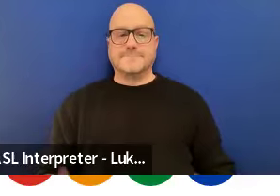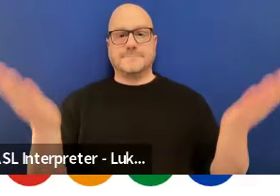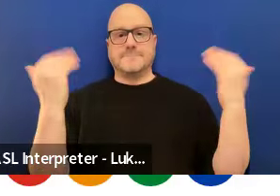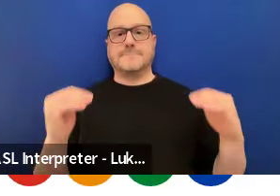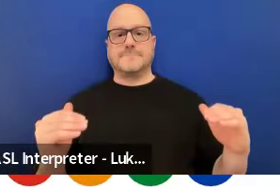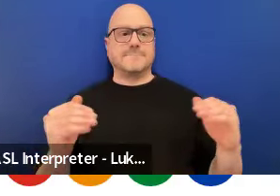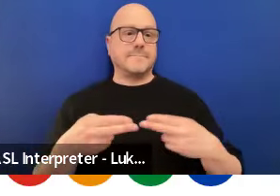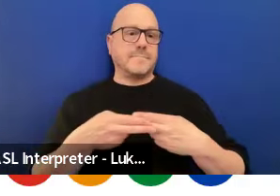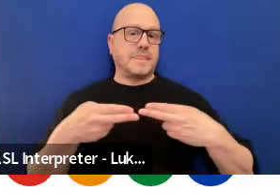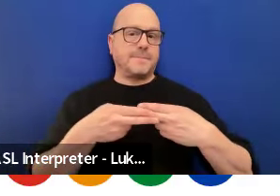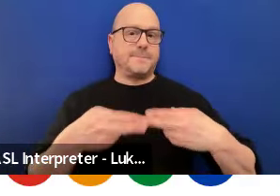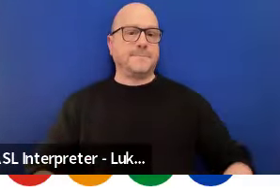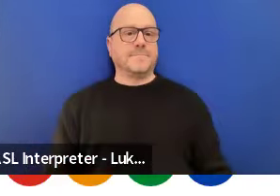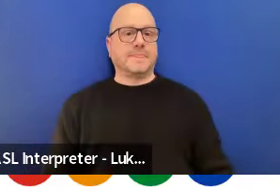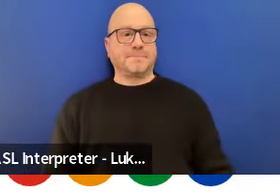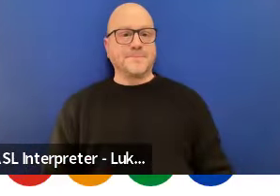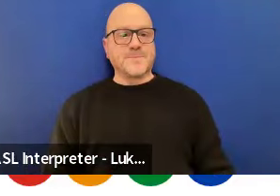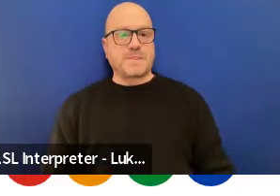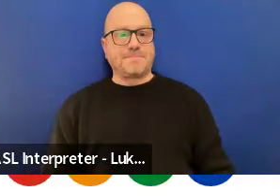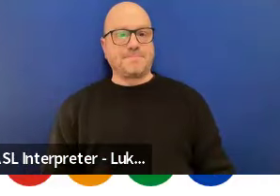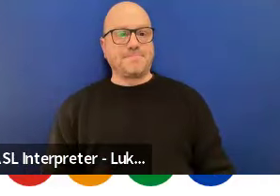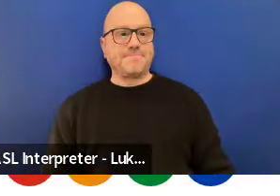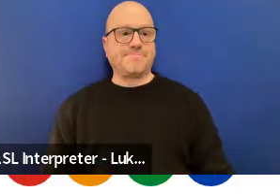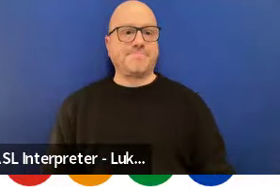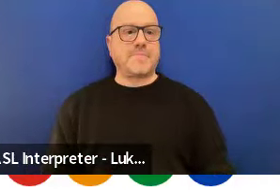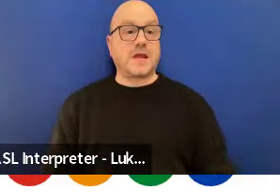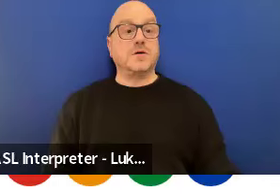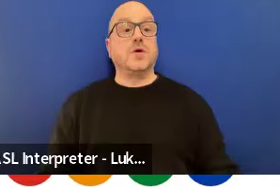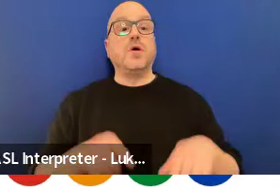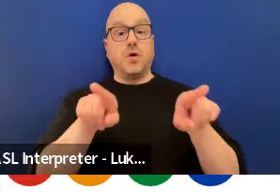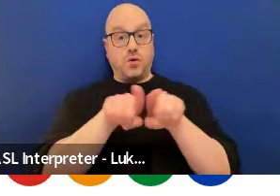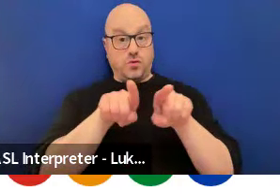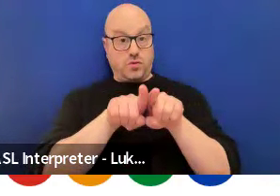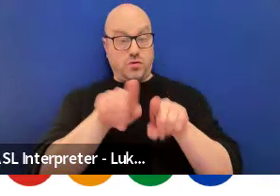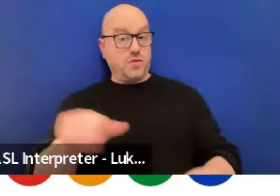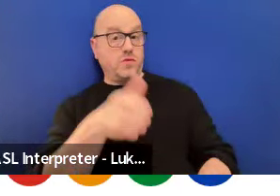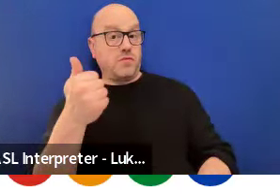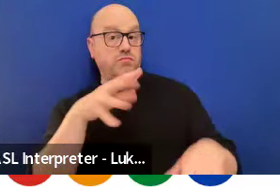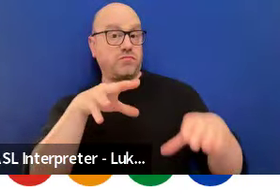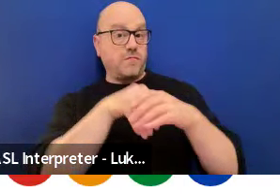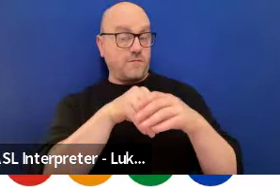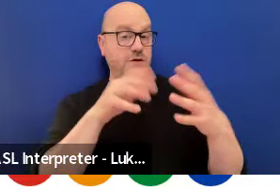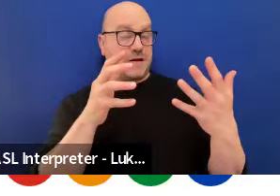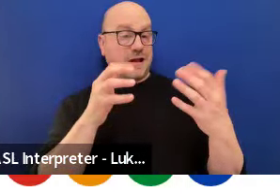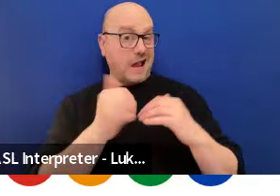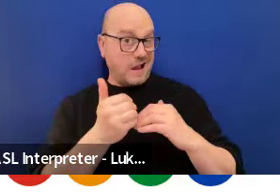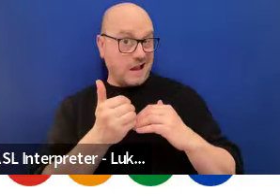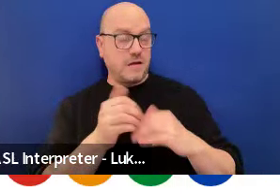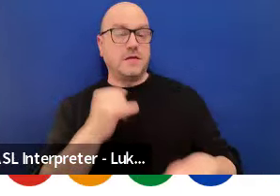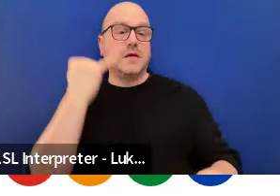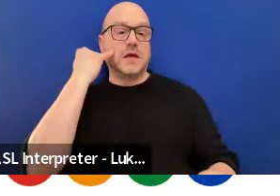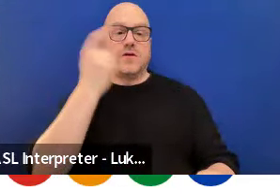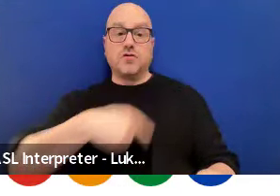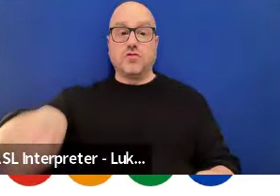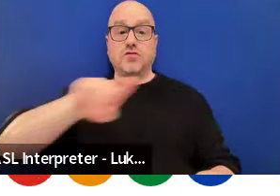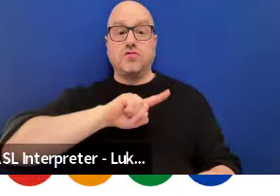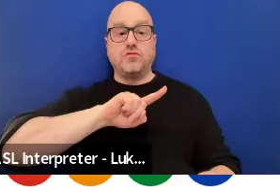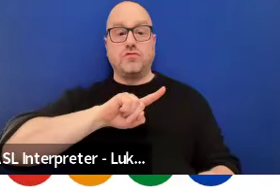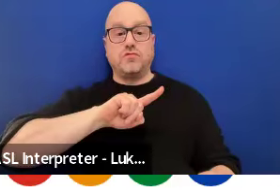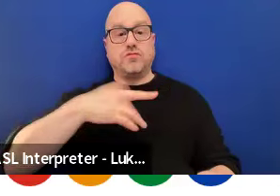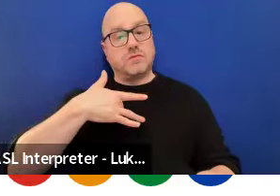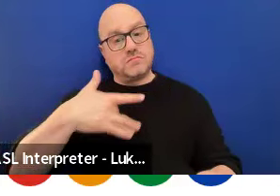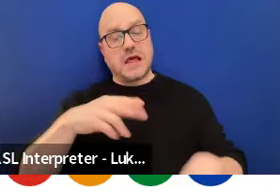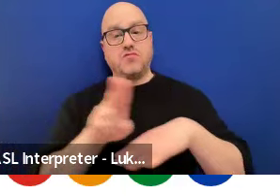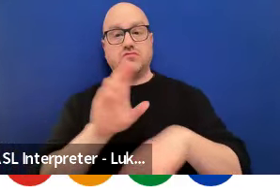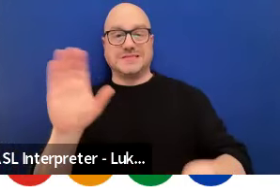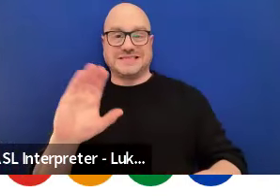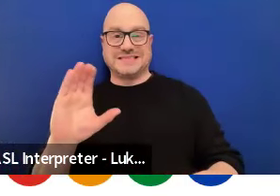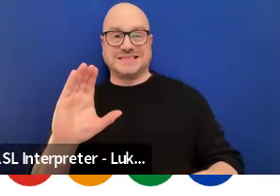ALL RIGHT.